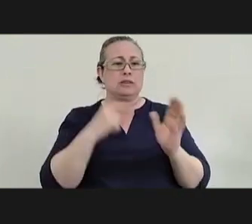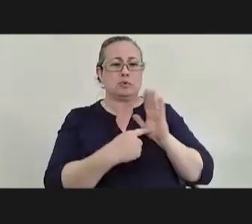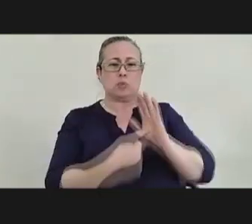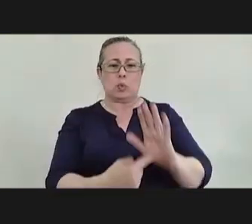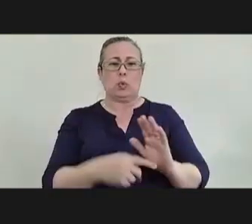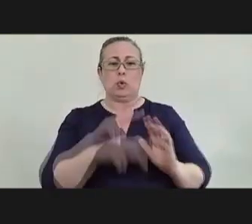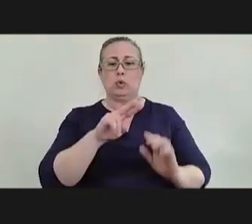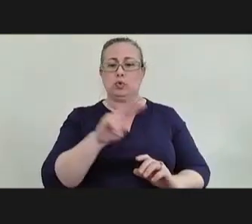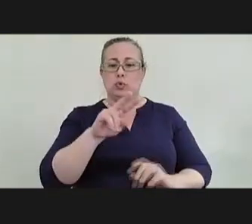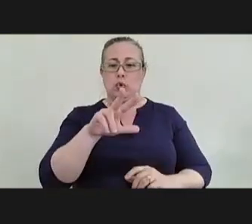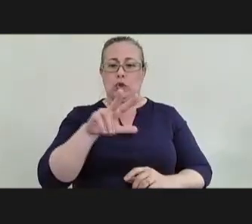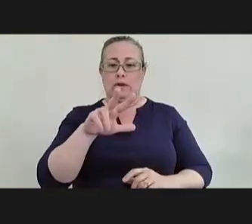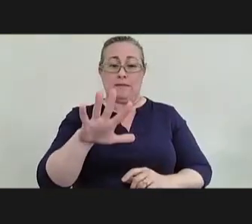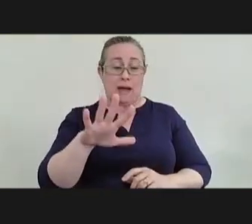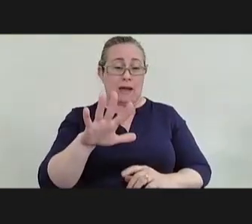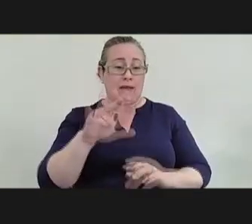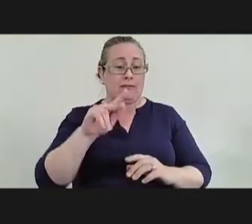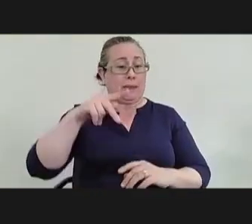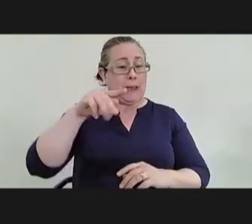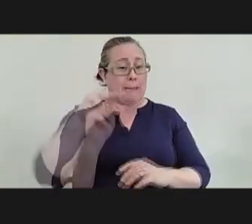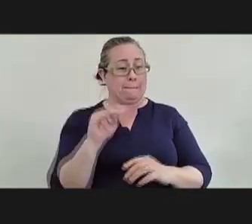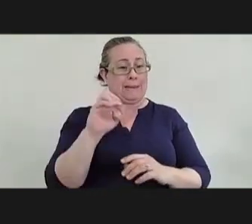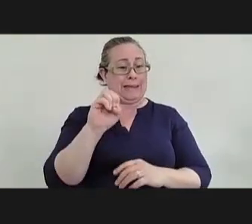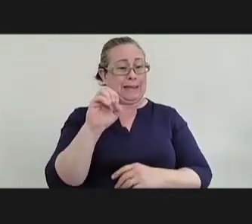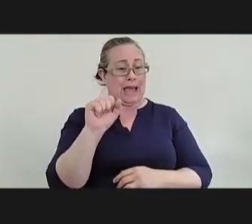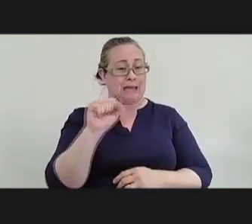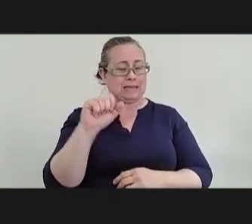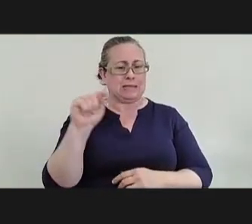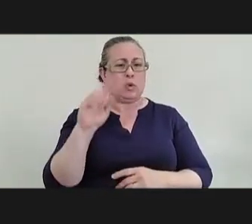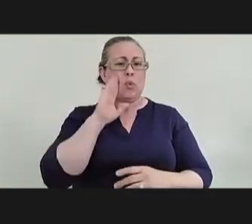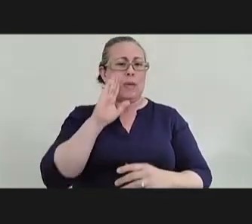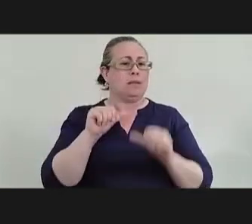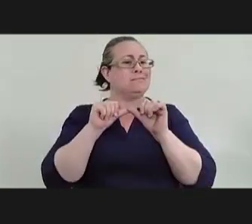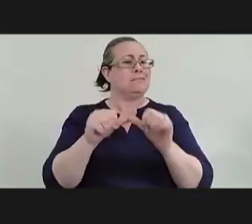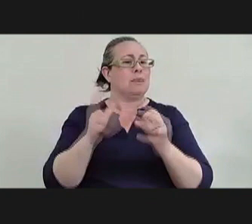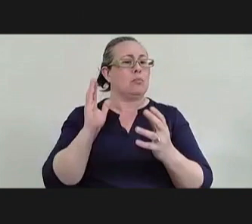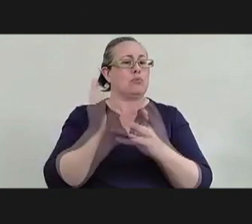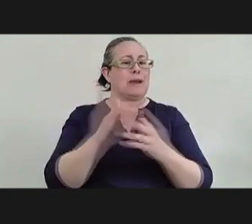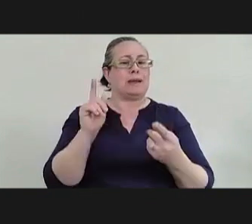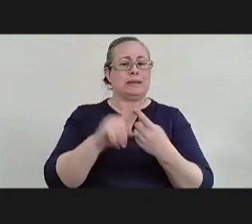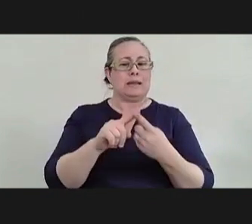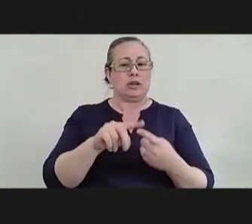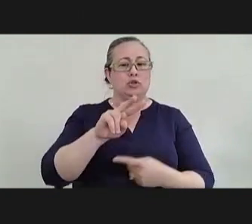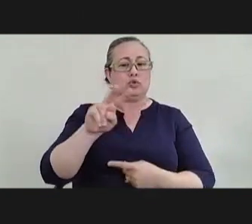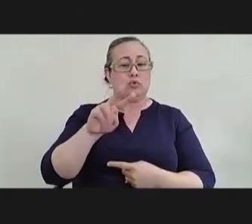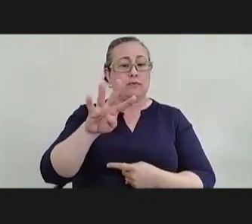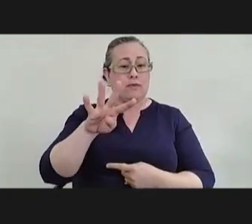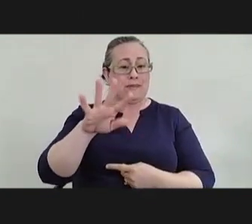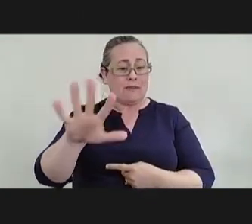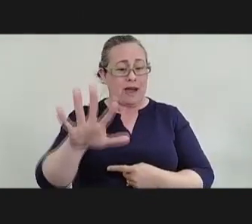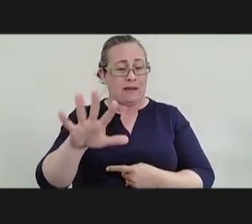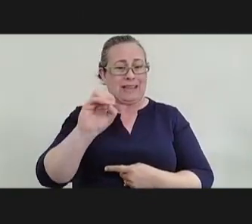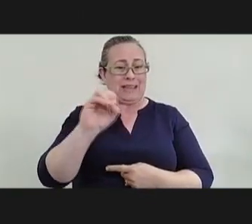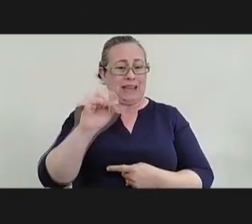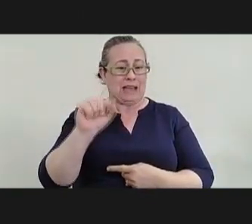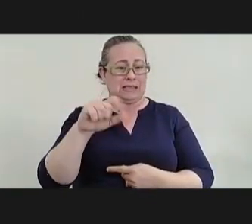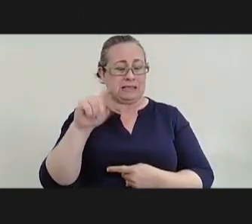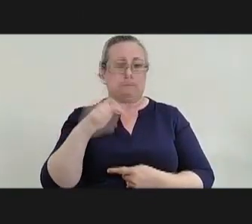Eastern time. We will be on break until 2:45 p.m. Eastern time. I apologize for the short break,